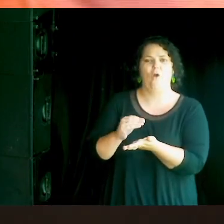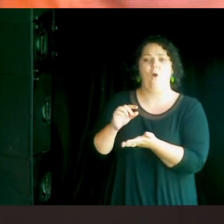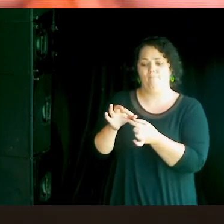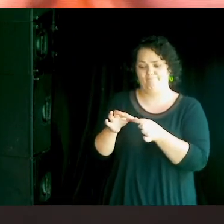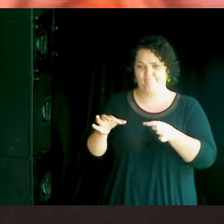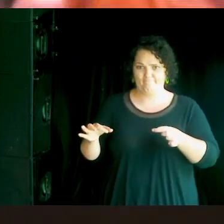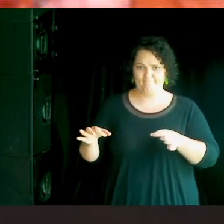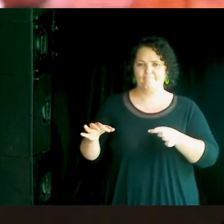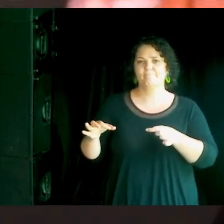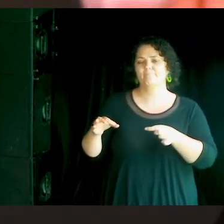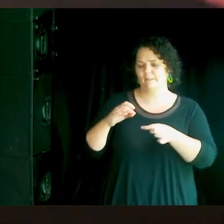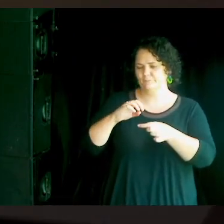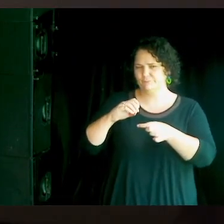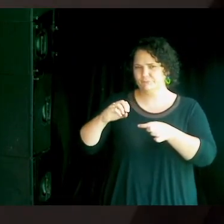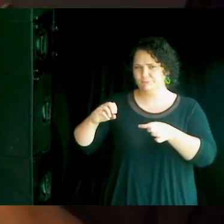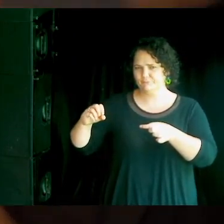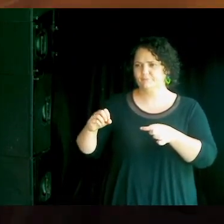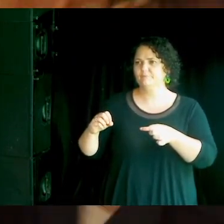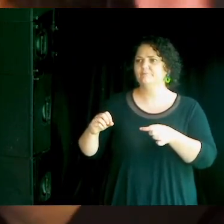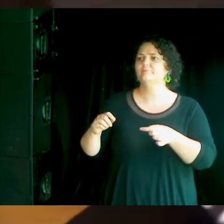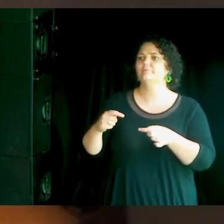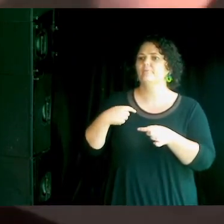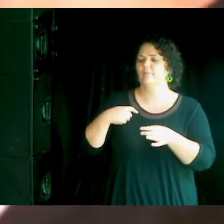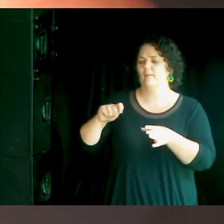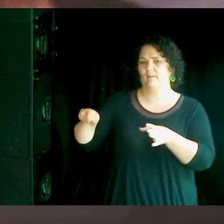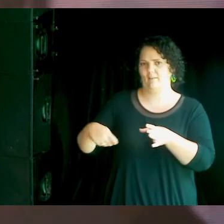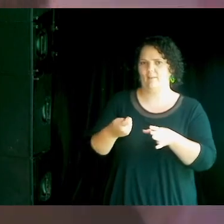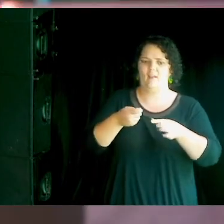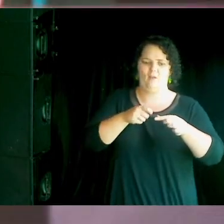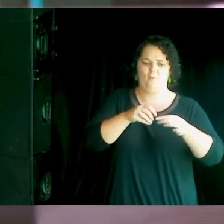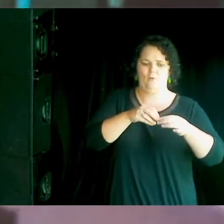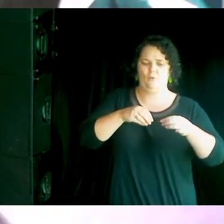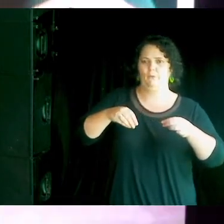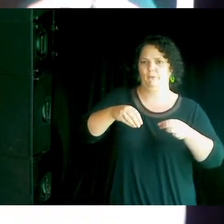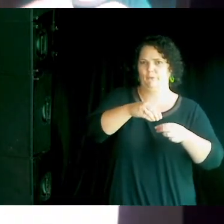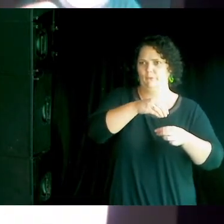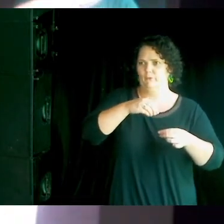so this is a vegan caviar so I tend to put that around here oh it crunch oh my god